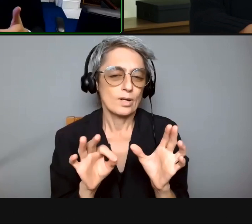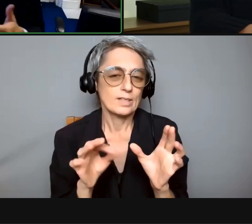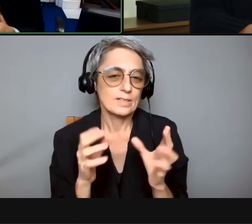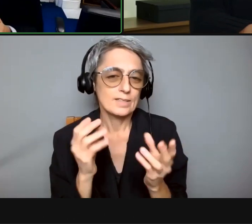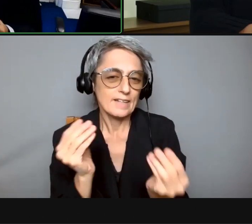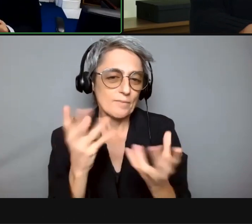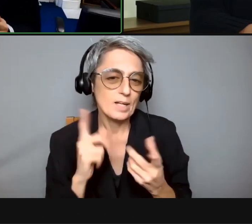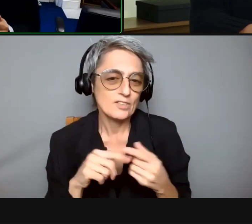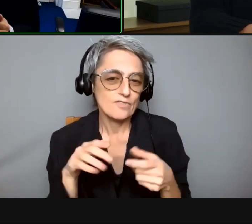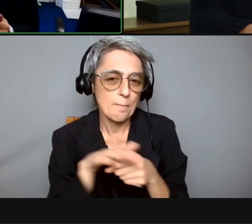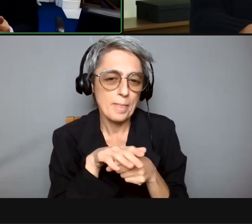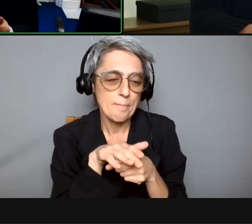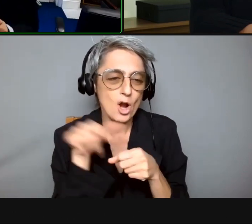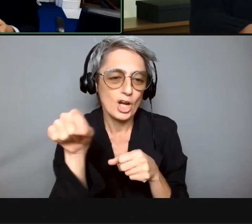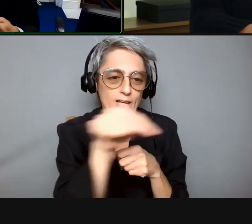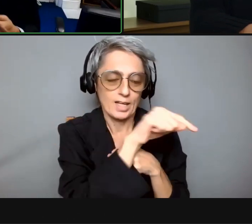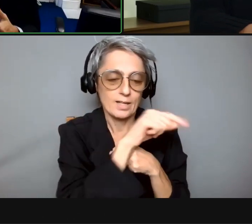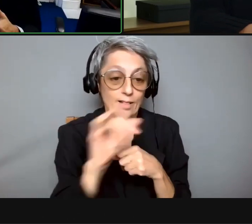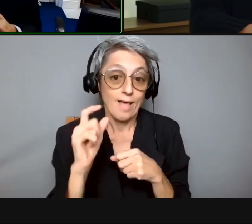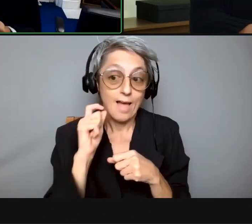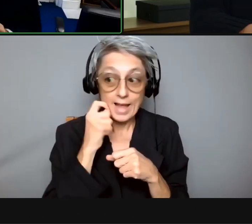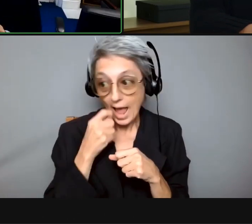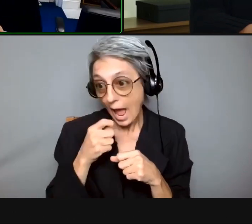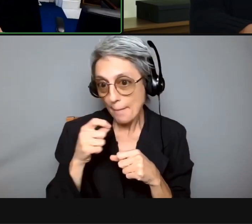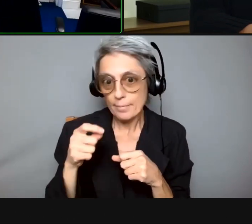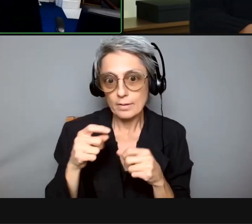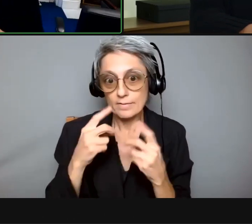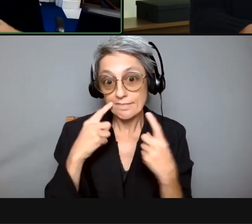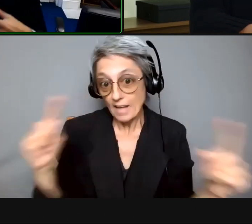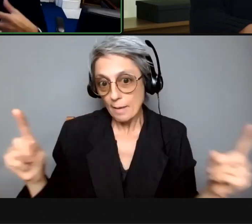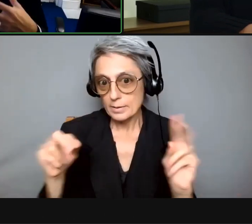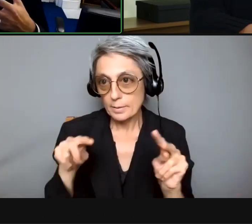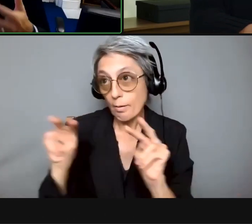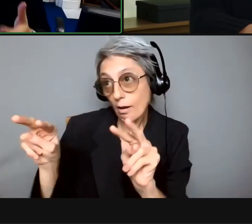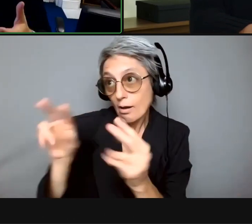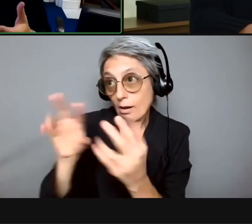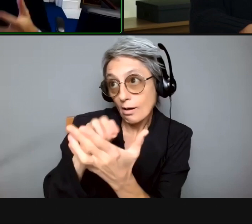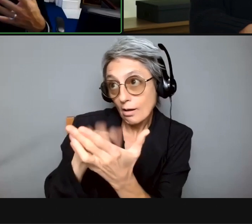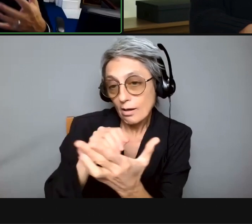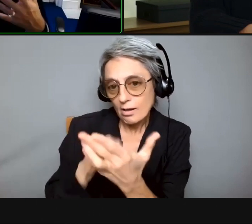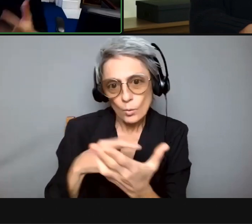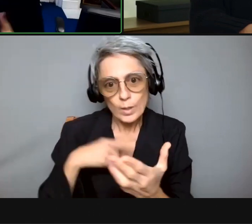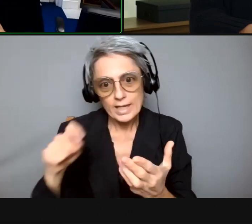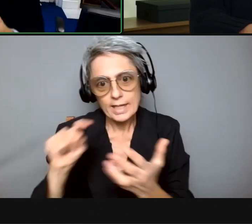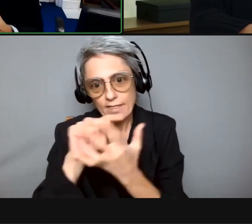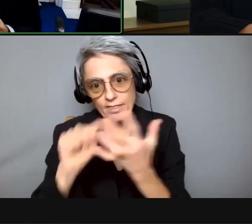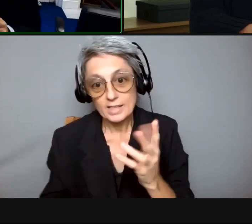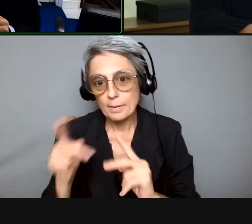and says this is what we need to move forward. You can and with some assistance and some partnership